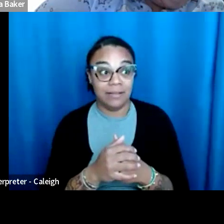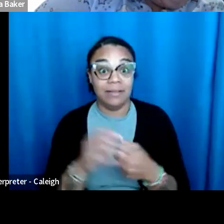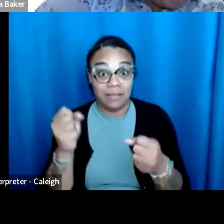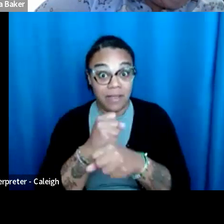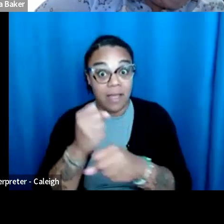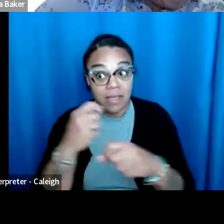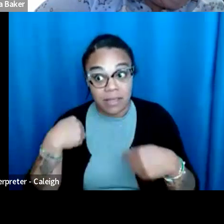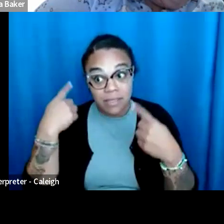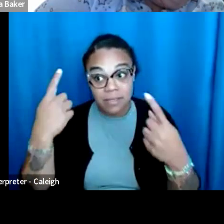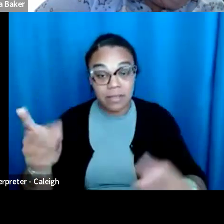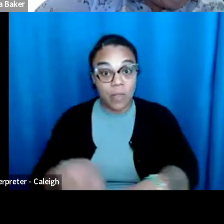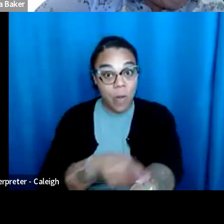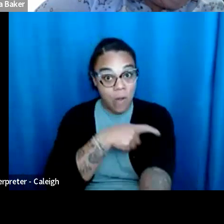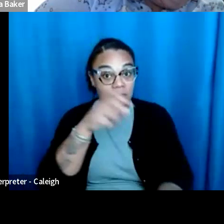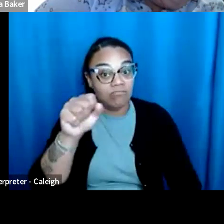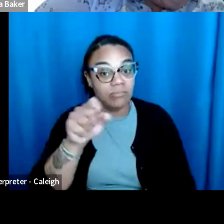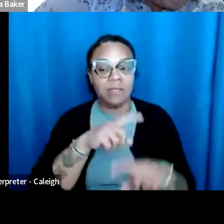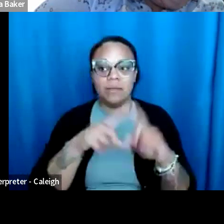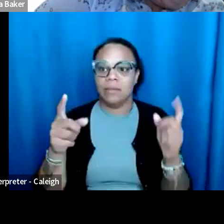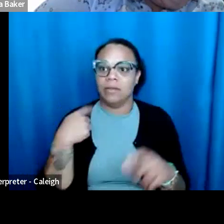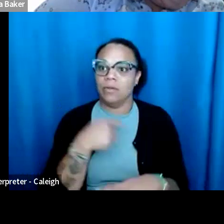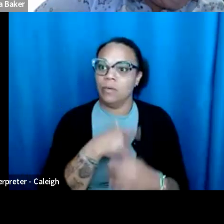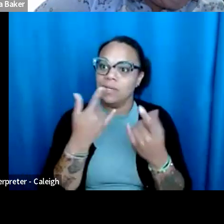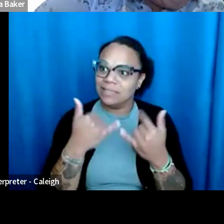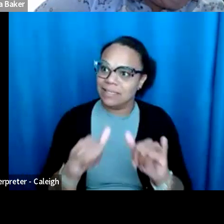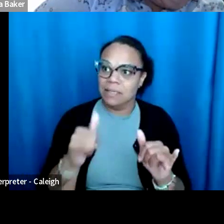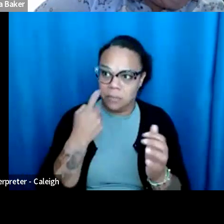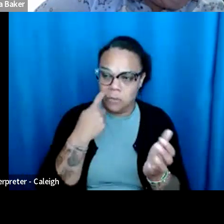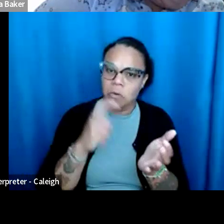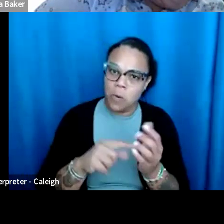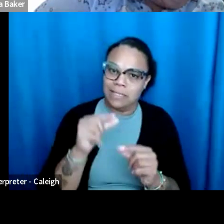we're still feeling like incrementally, things have gotten better.